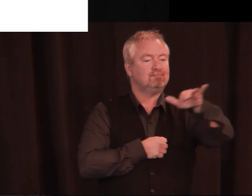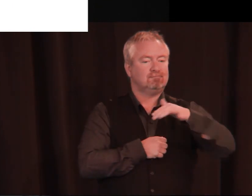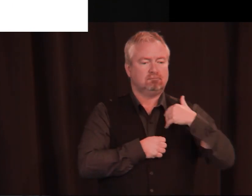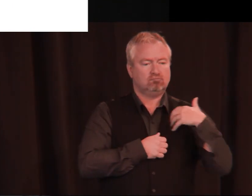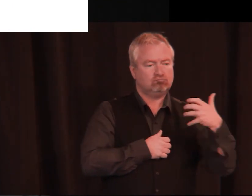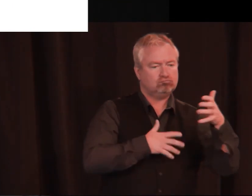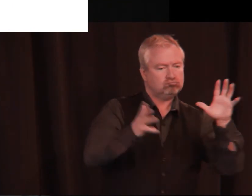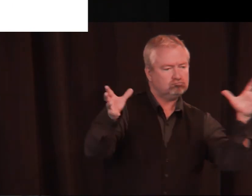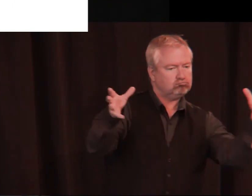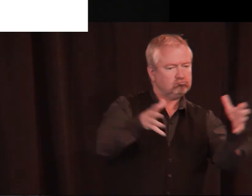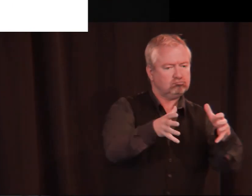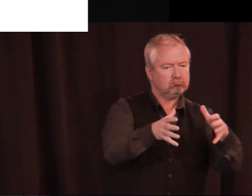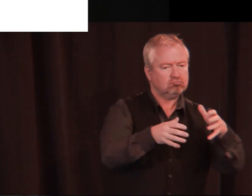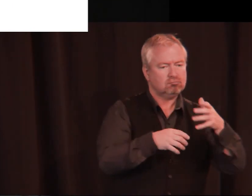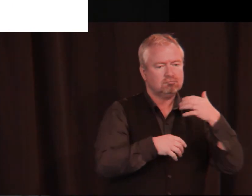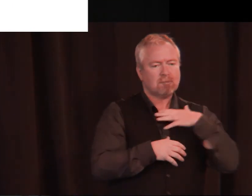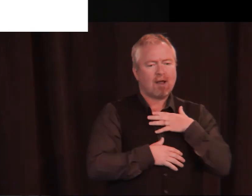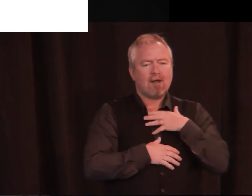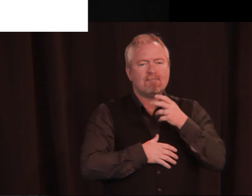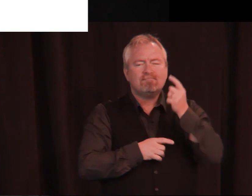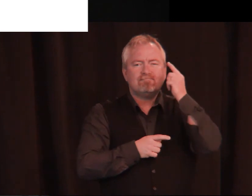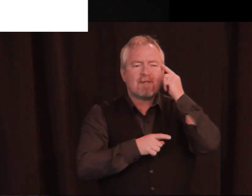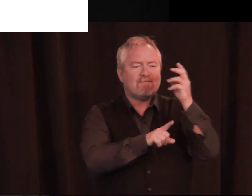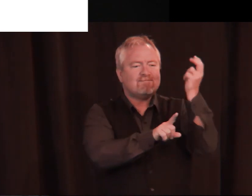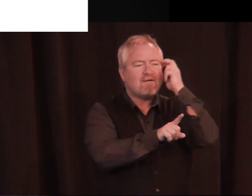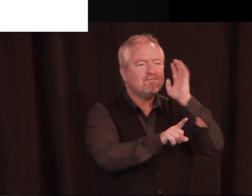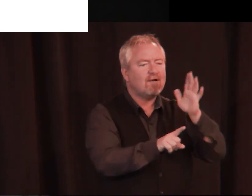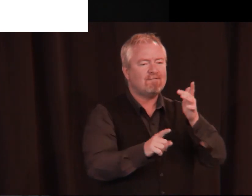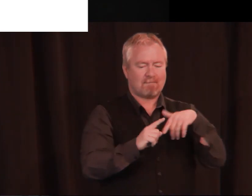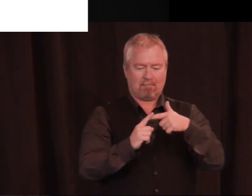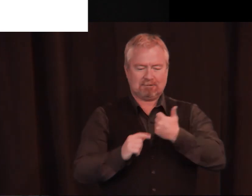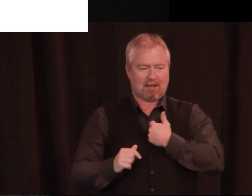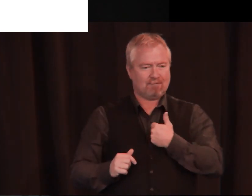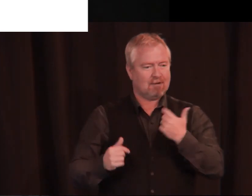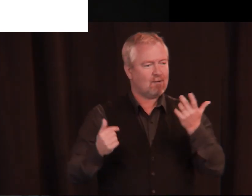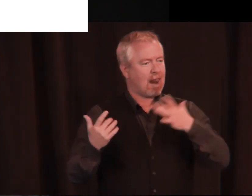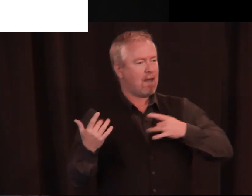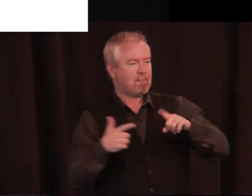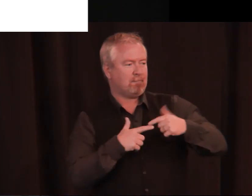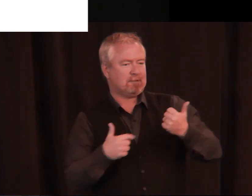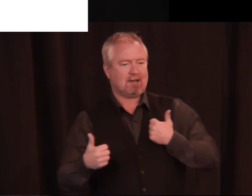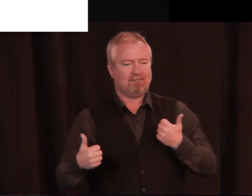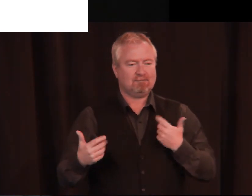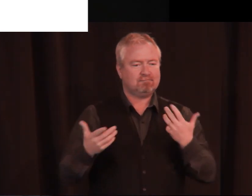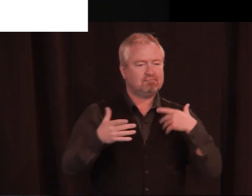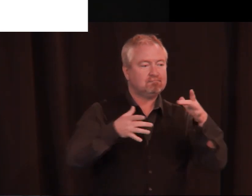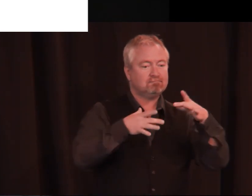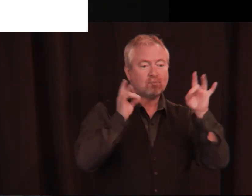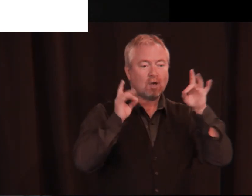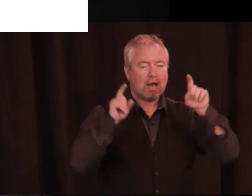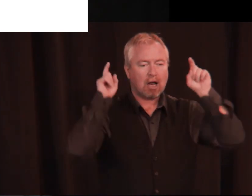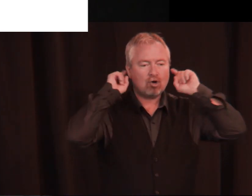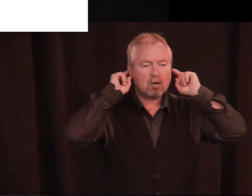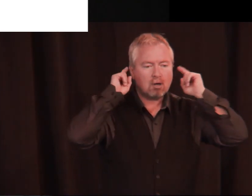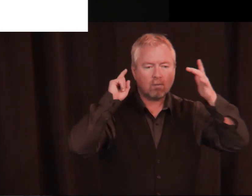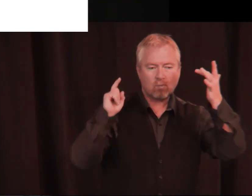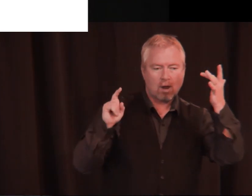what's your favorite thing about yourself, what do you really like about yourself? And she chose her ears. She said, the best part about me is my ears.